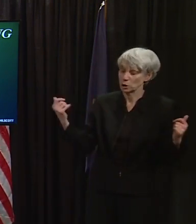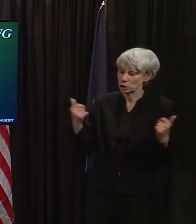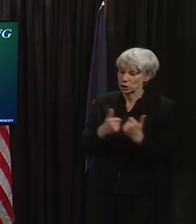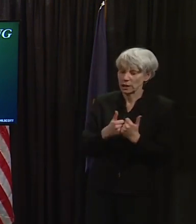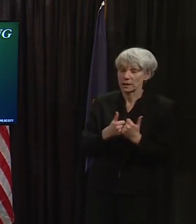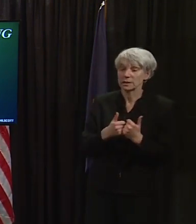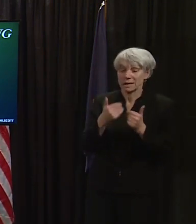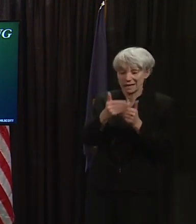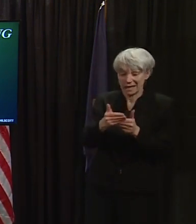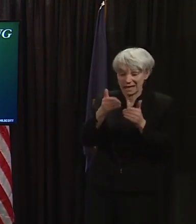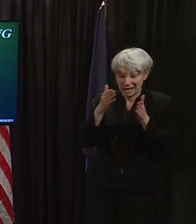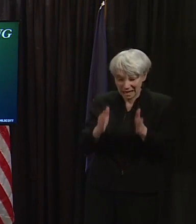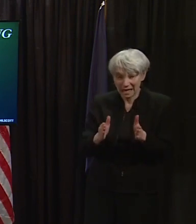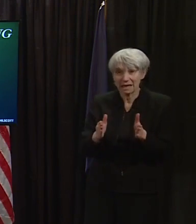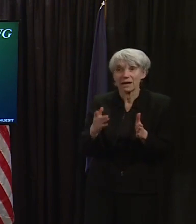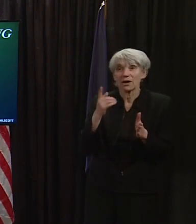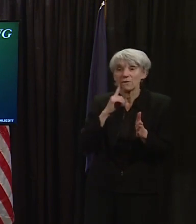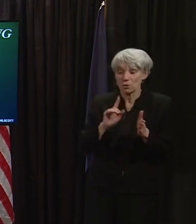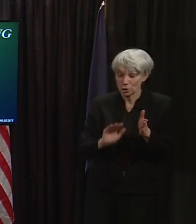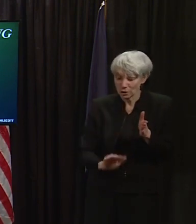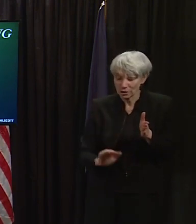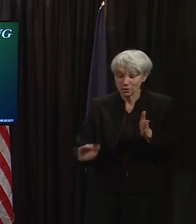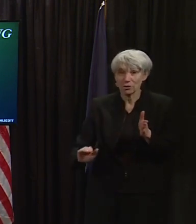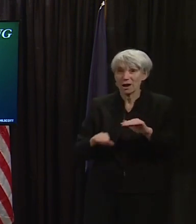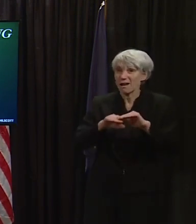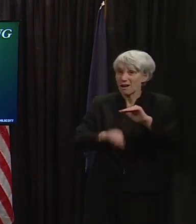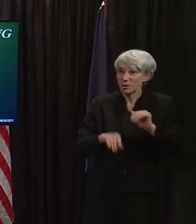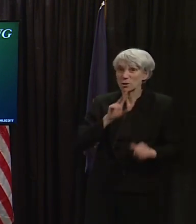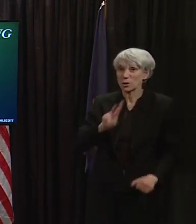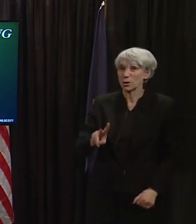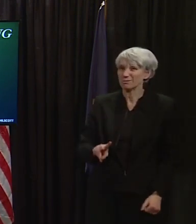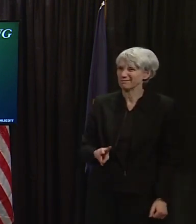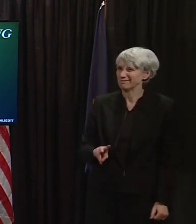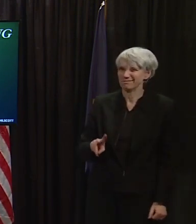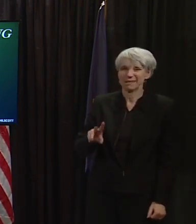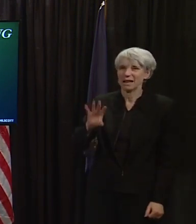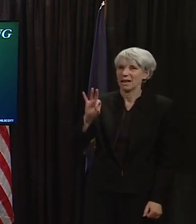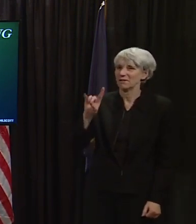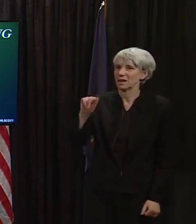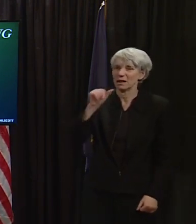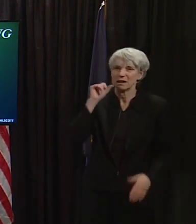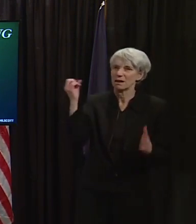authorized for individuals under the age of two. Um and that's a challenge that we need to work through.